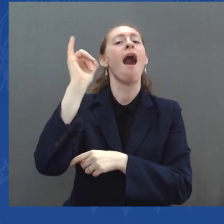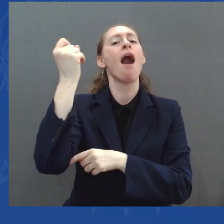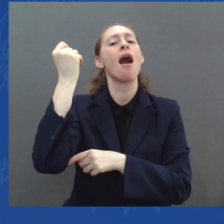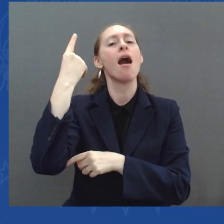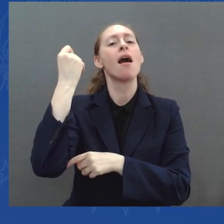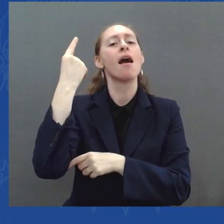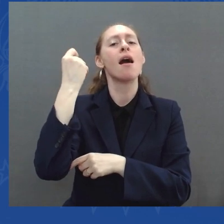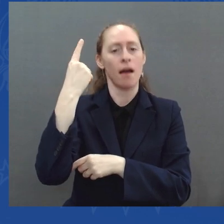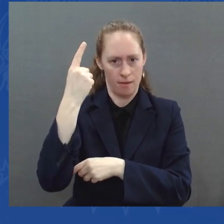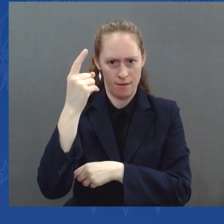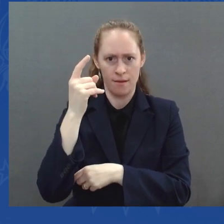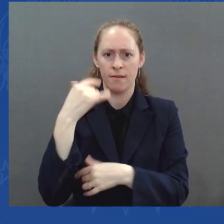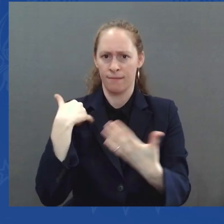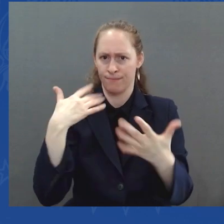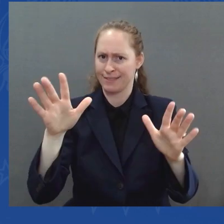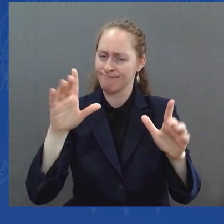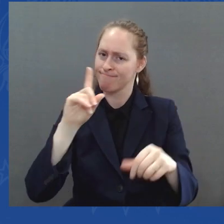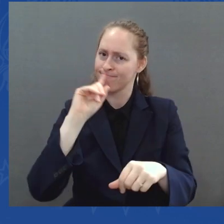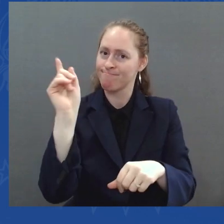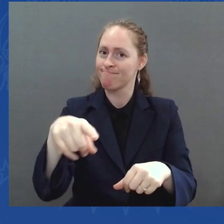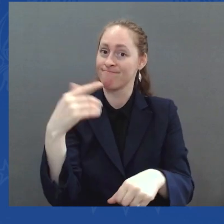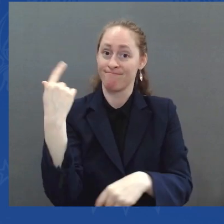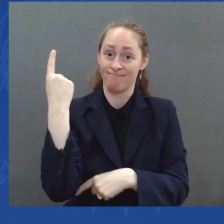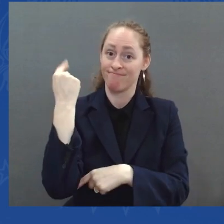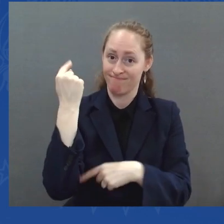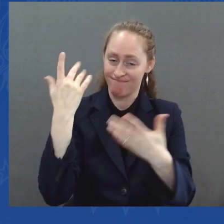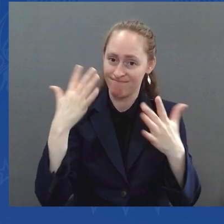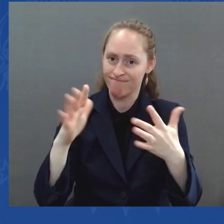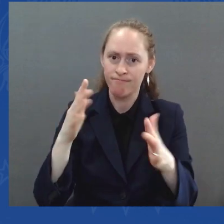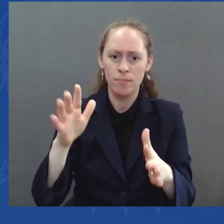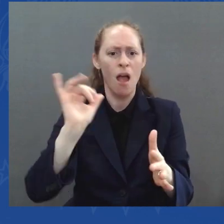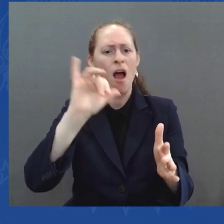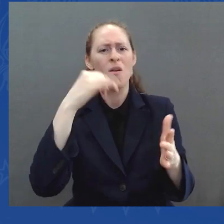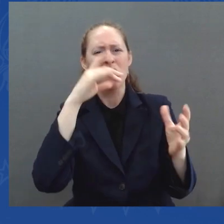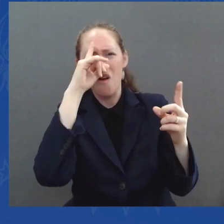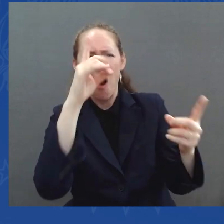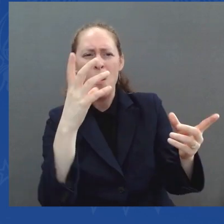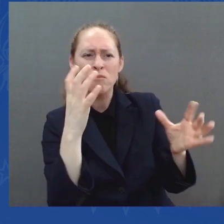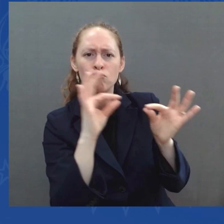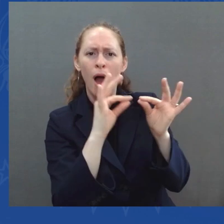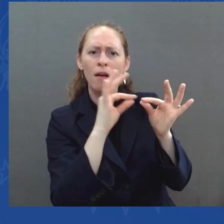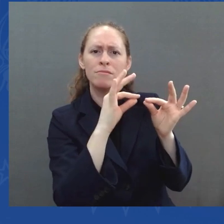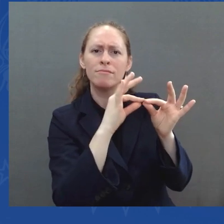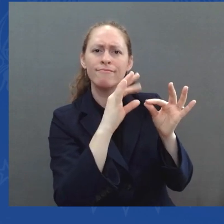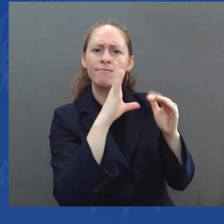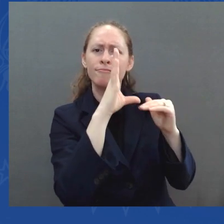lower costs and expand eligibility. Protecting Americans from low quality coverage